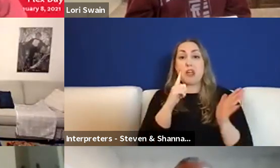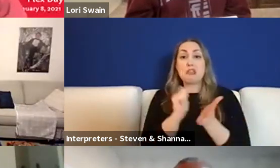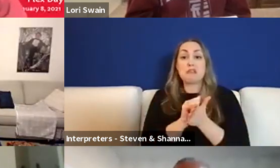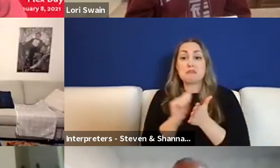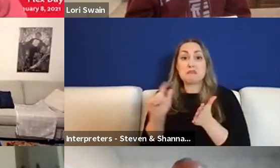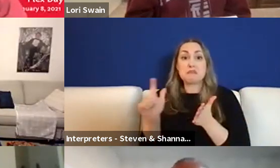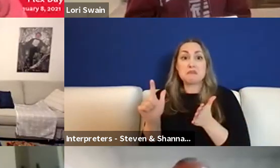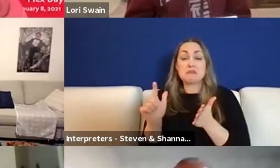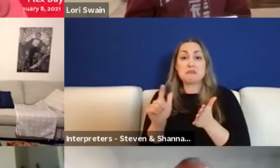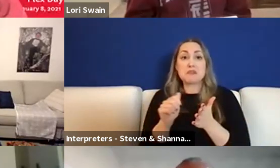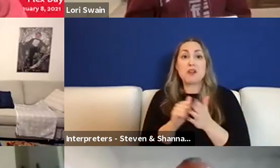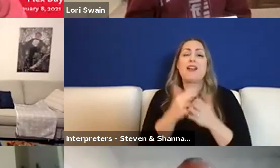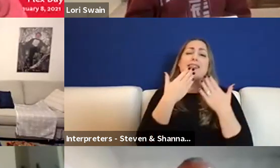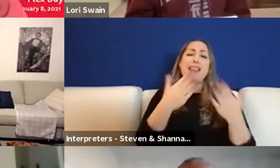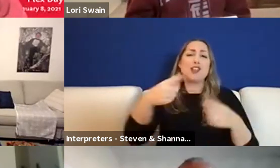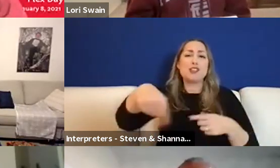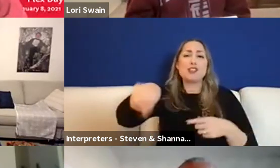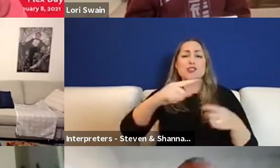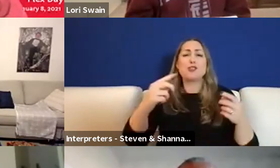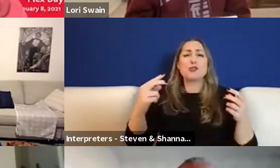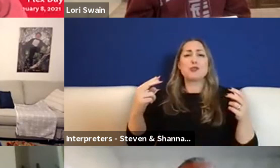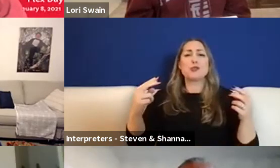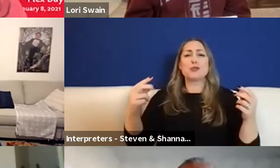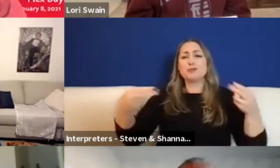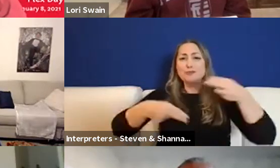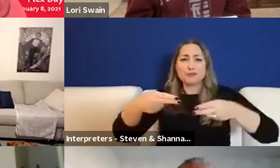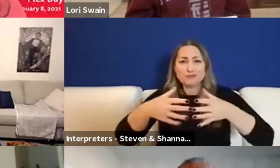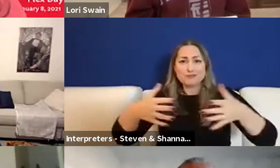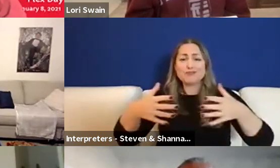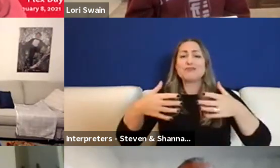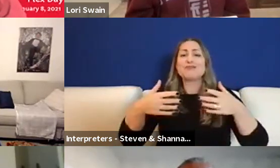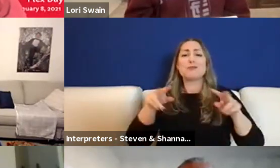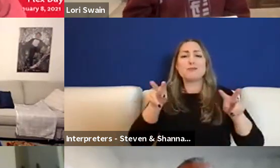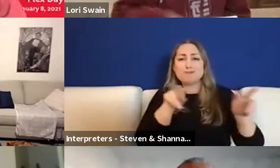Okay. Well, thank you all for coming. We'll hang out for a few minutes. And if anyone has any comments or questions, you can stick